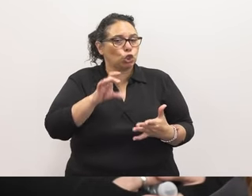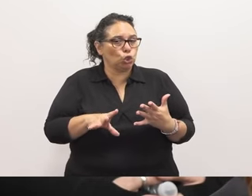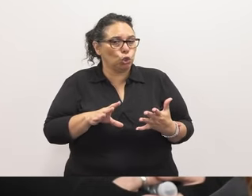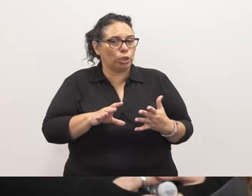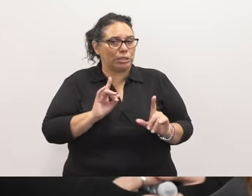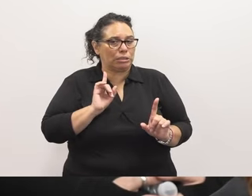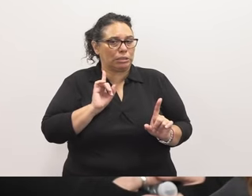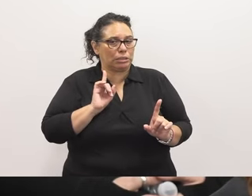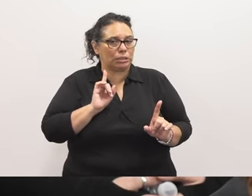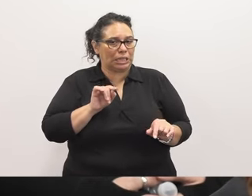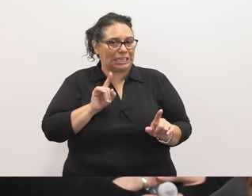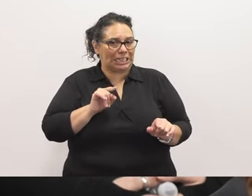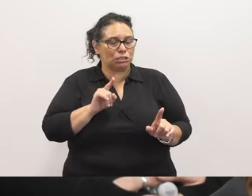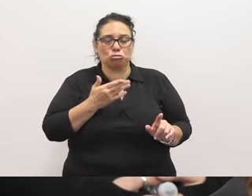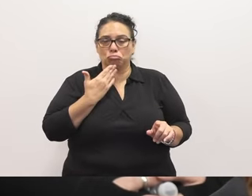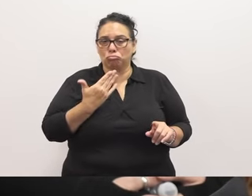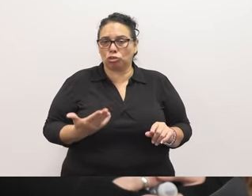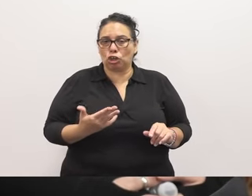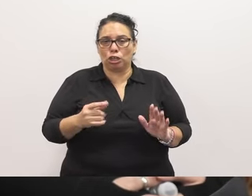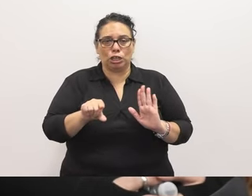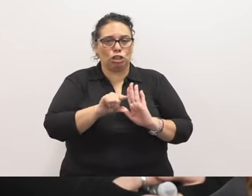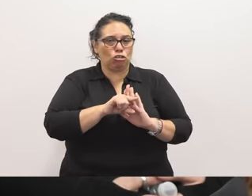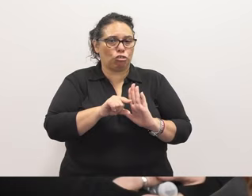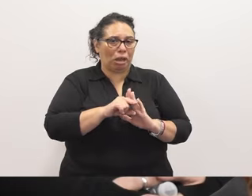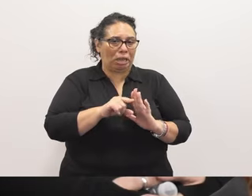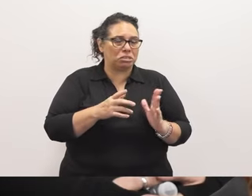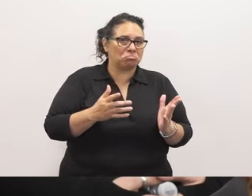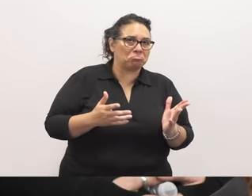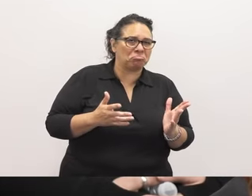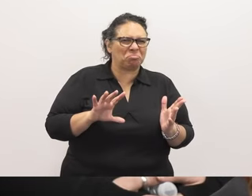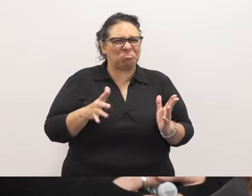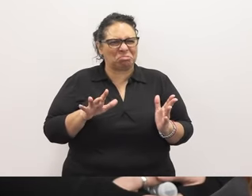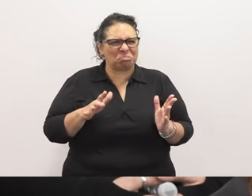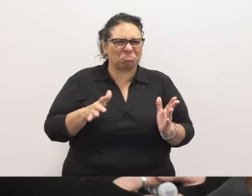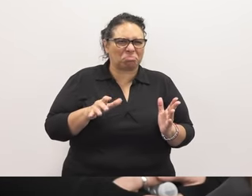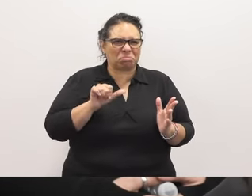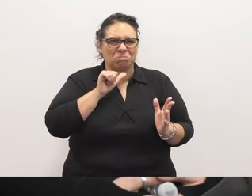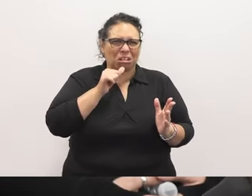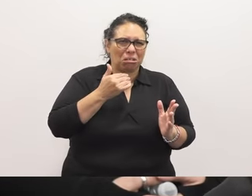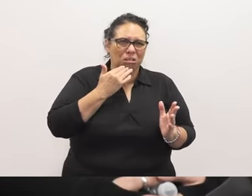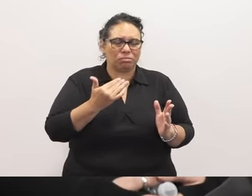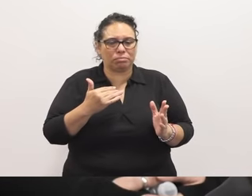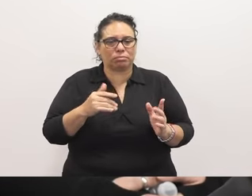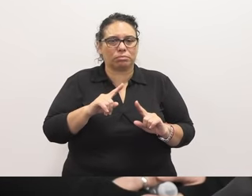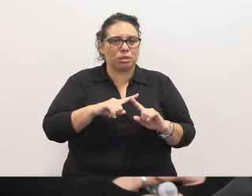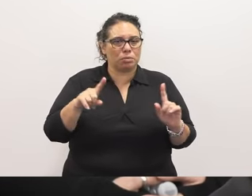Students who are basically attending. The attendance is good, the grades maybe are not as good, but the credits are there.